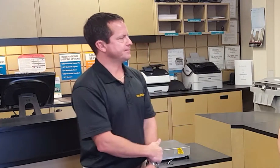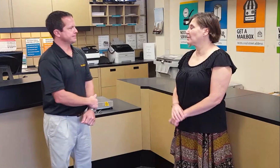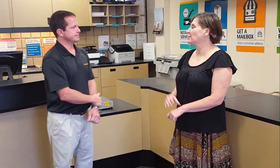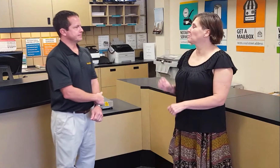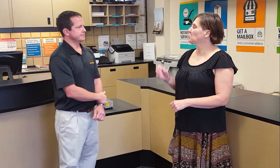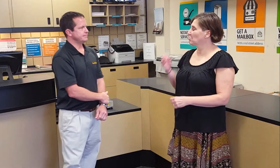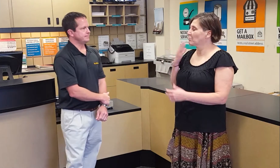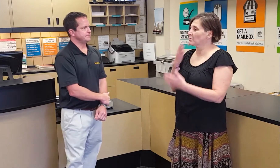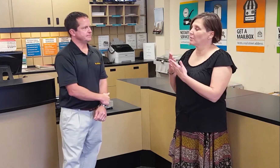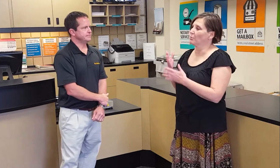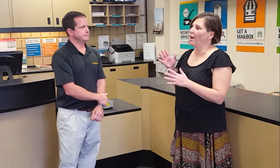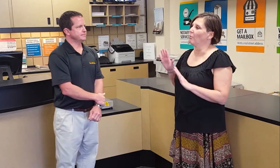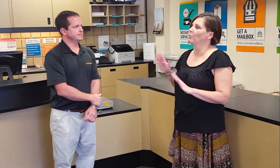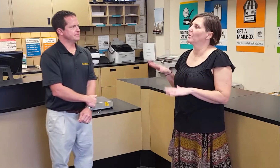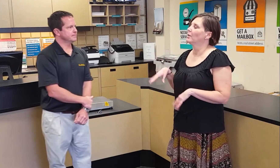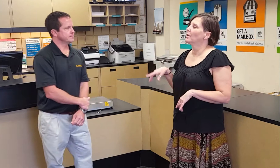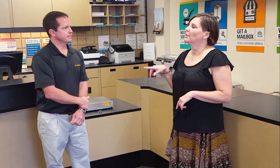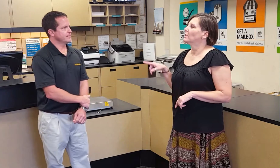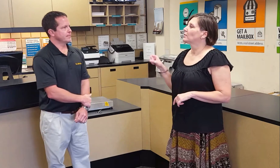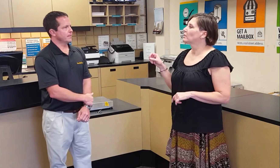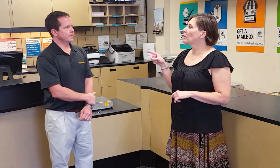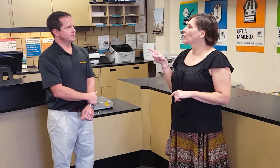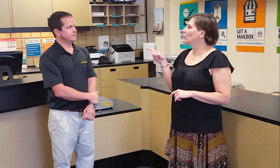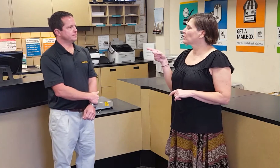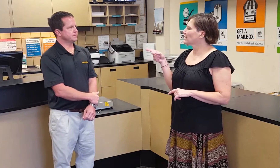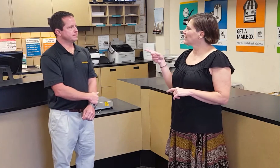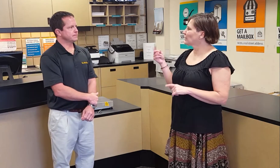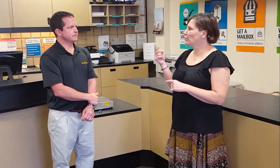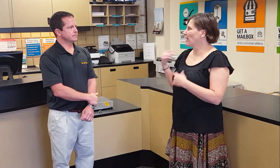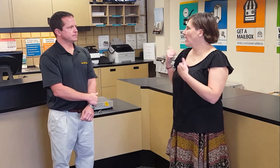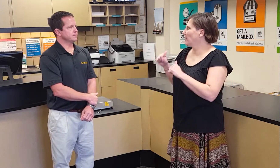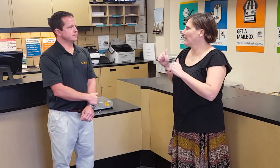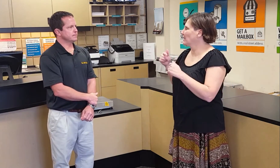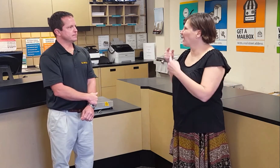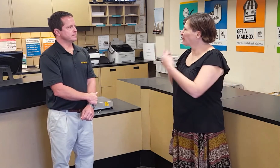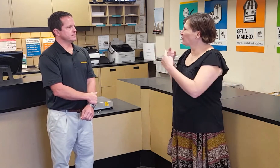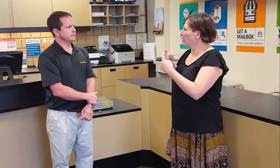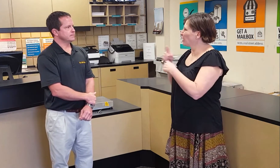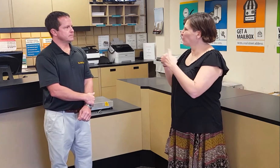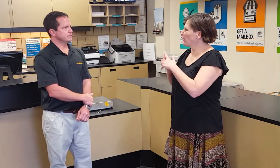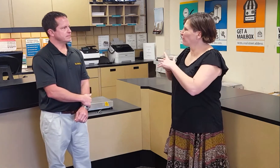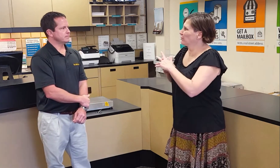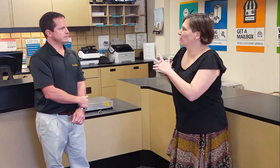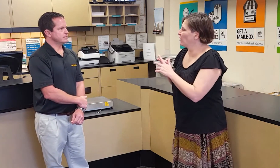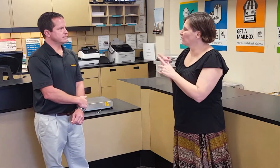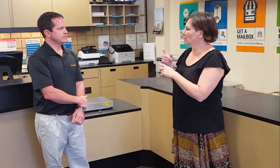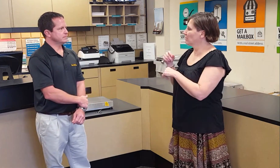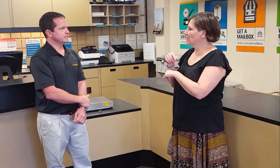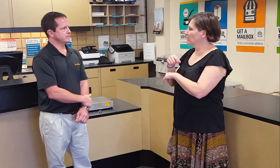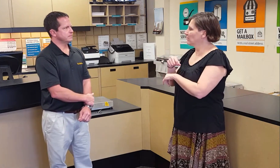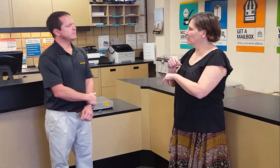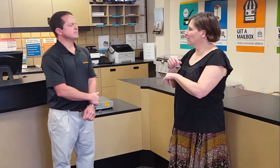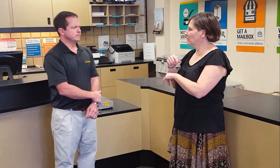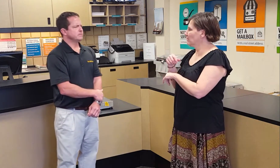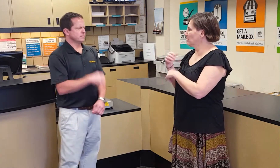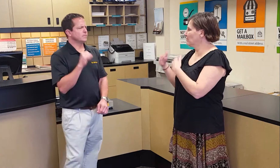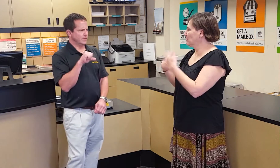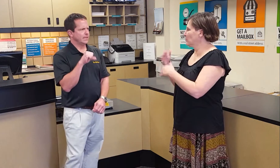Wow good, that's wonderful! So then did you have any struggles when you first started running the business?